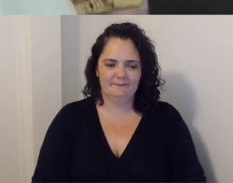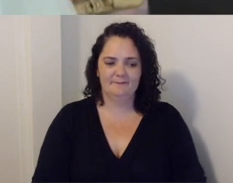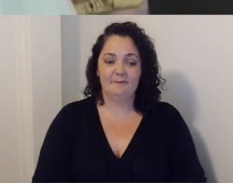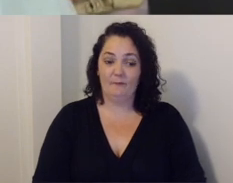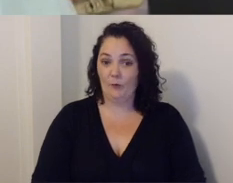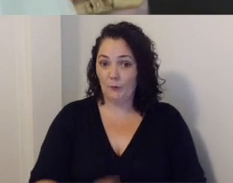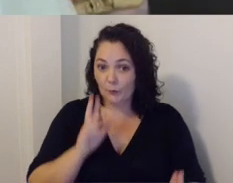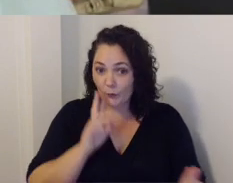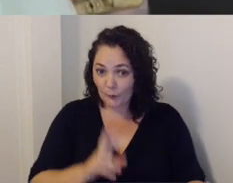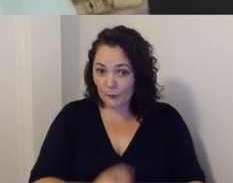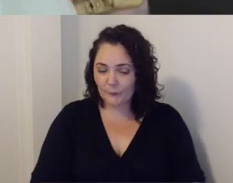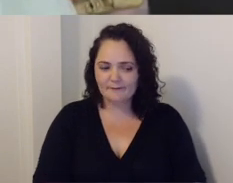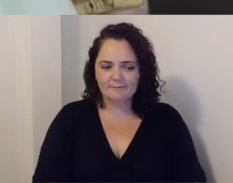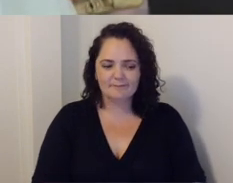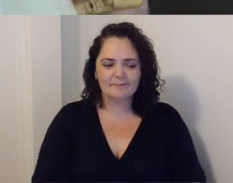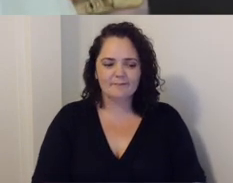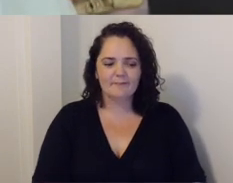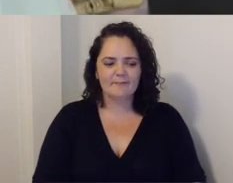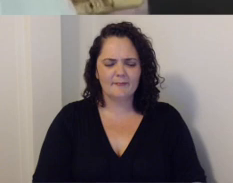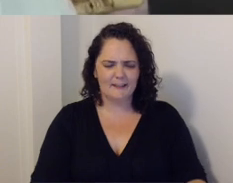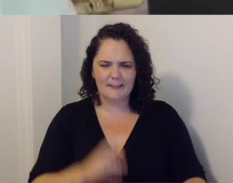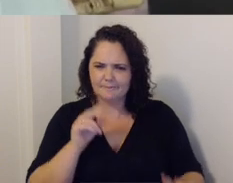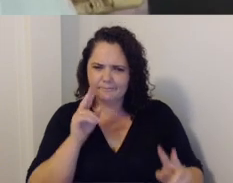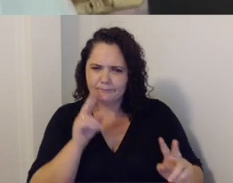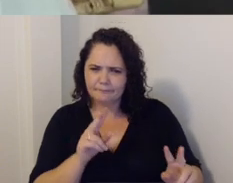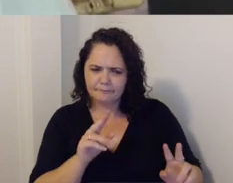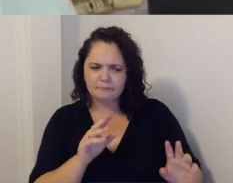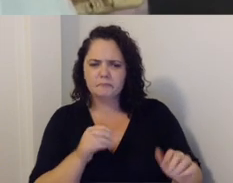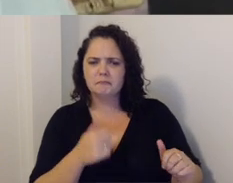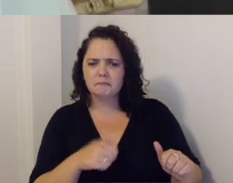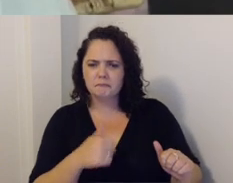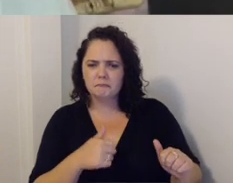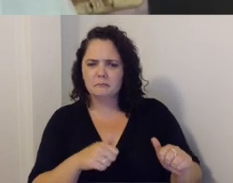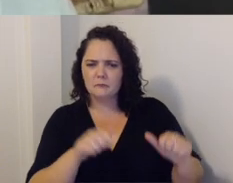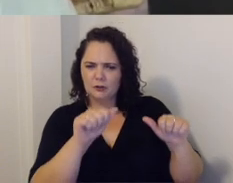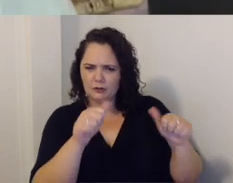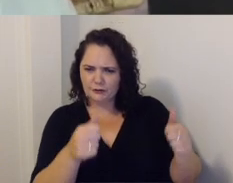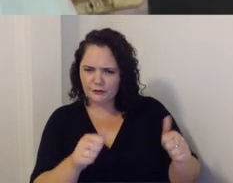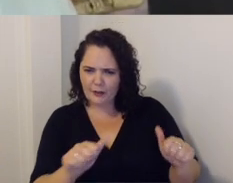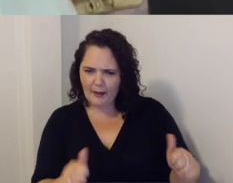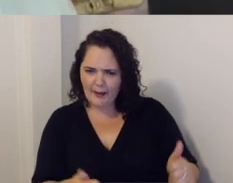and Rachel, start your drawing and look at their overall shape, start laying down some value, laying